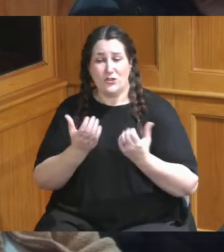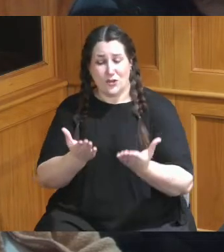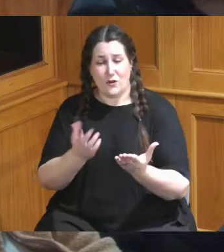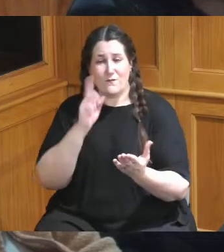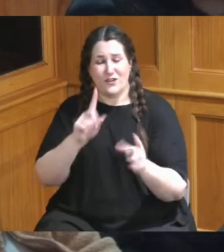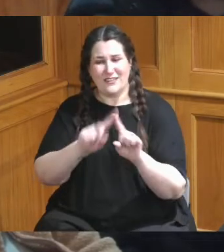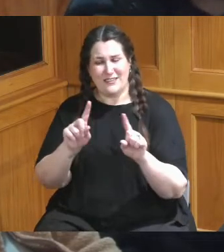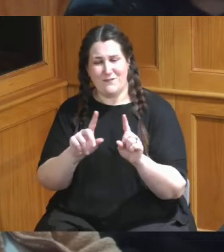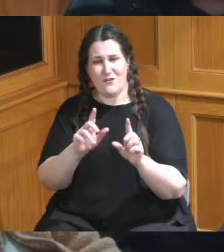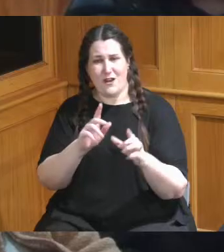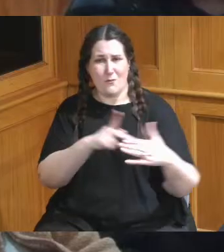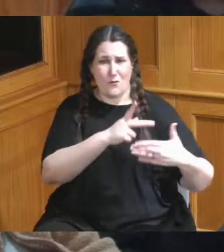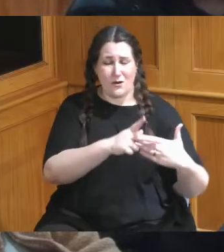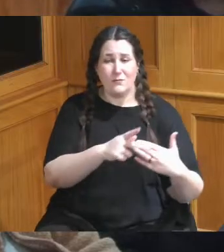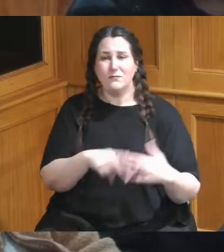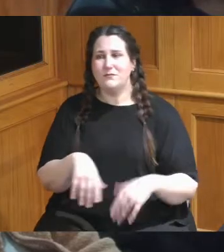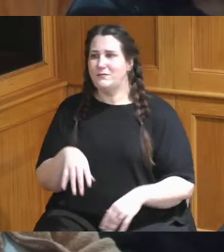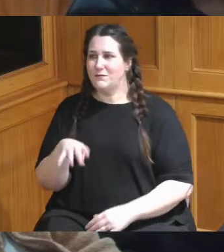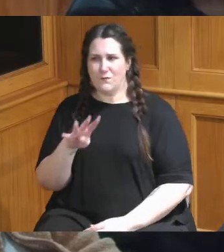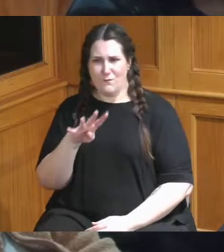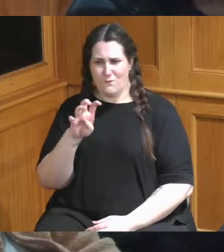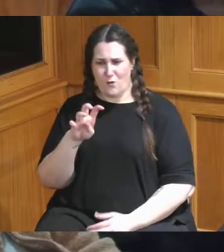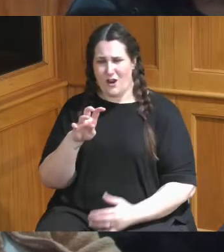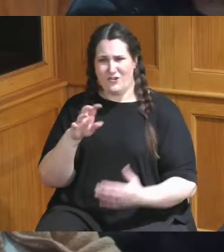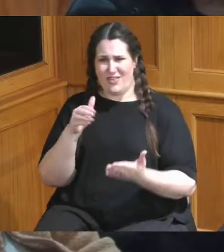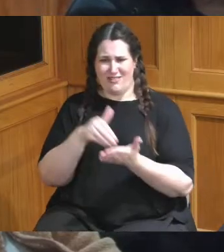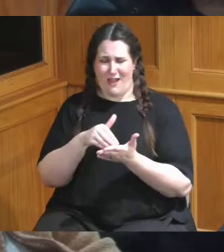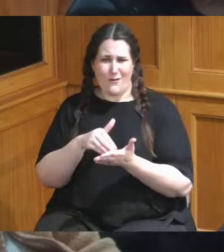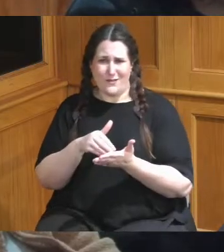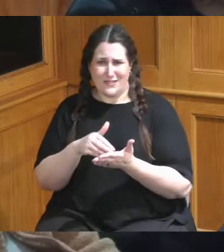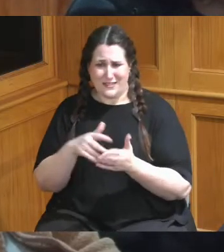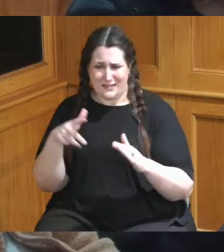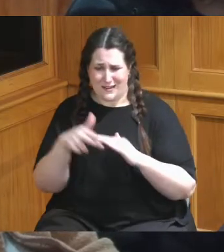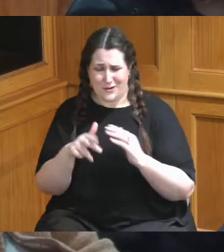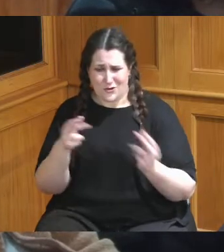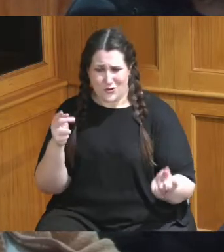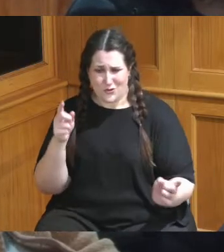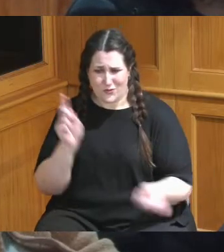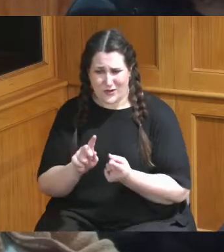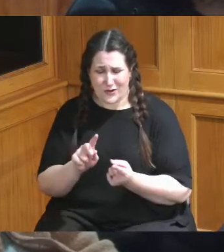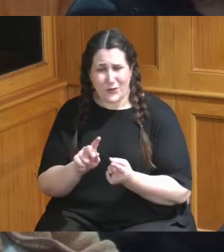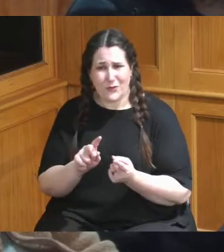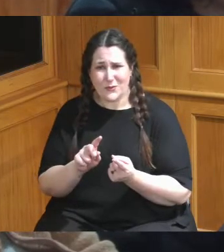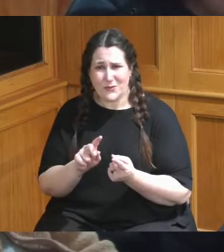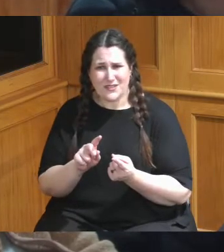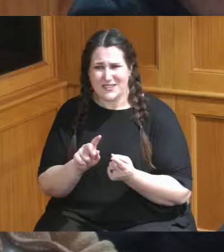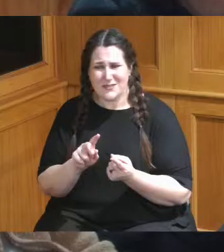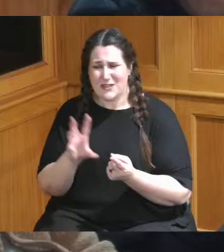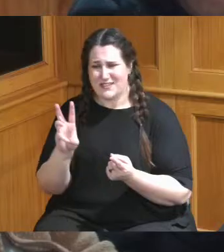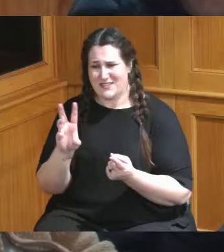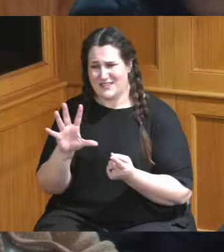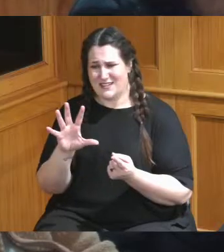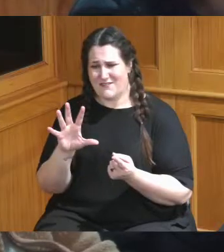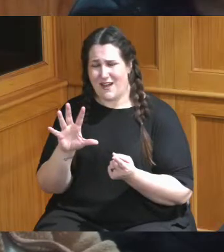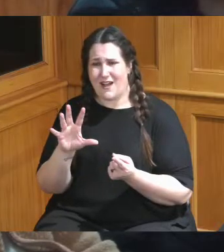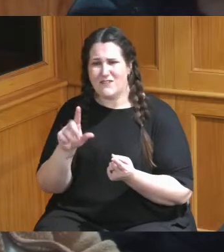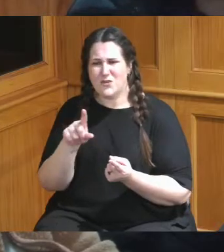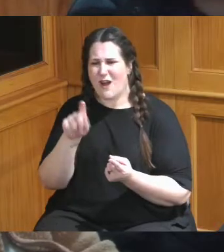the current 400,000 contract was recently recommended to be reduced by 62.5% to 150,000. A